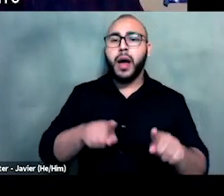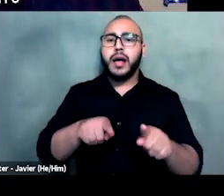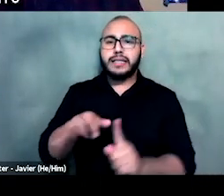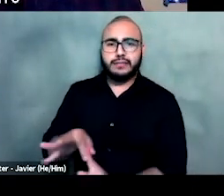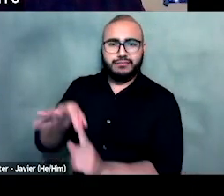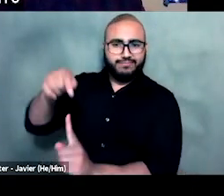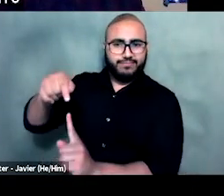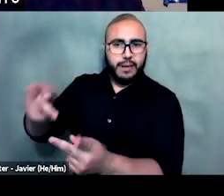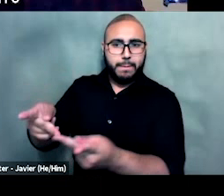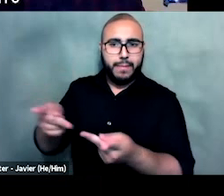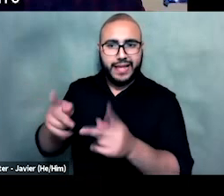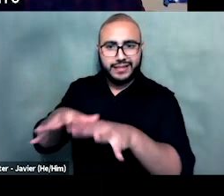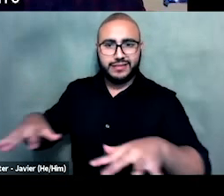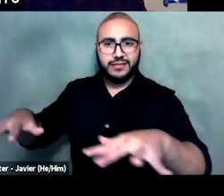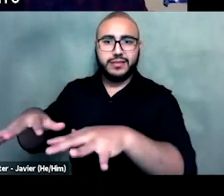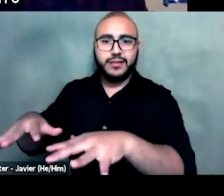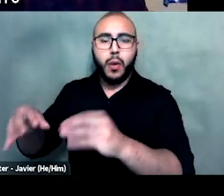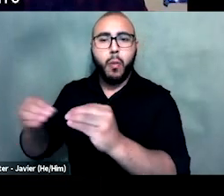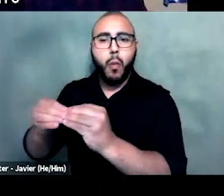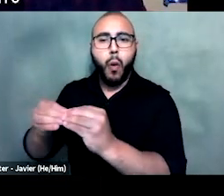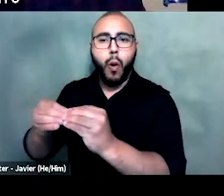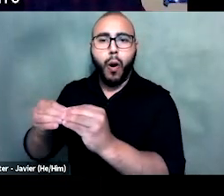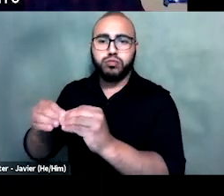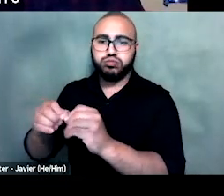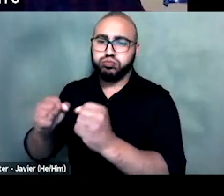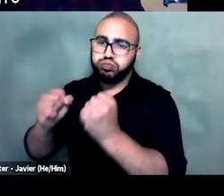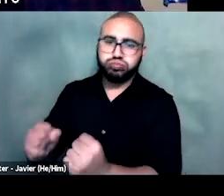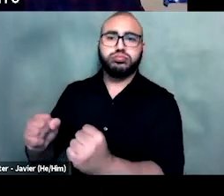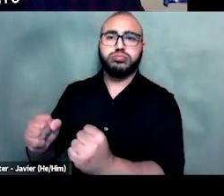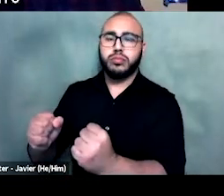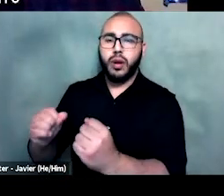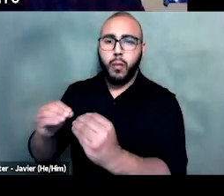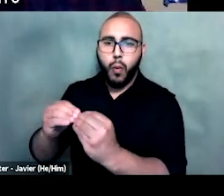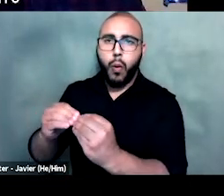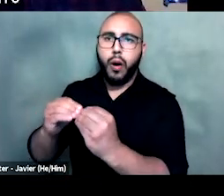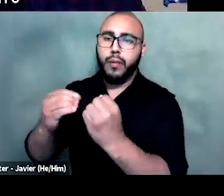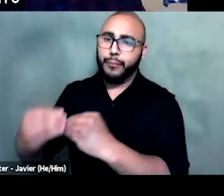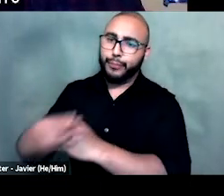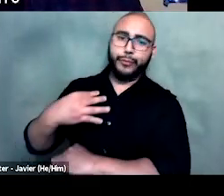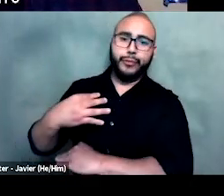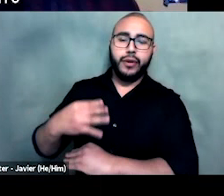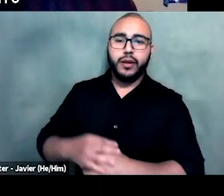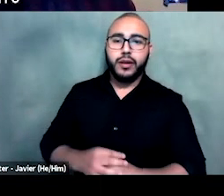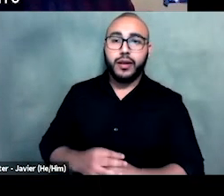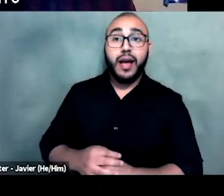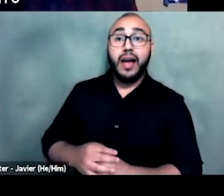that have maybe a little more power. It may be a place where something important